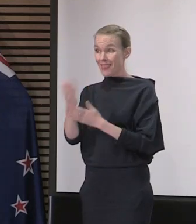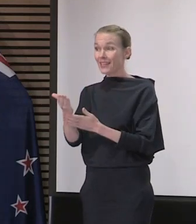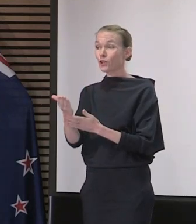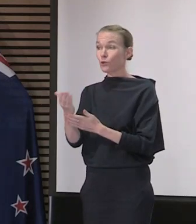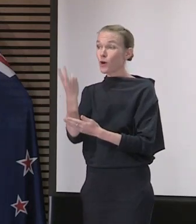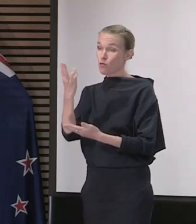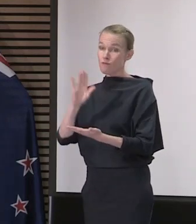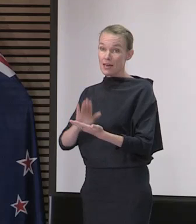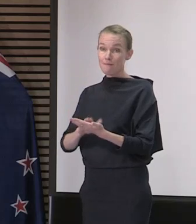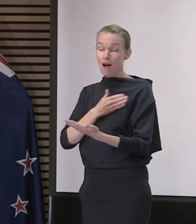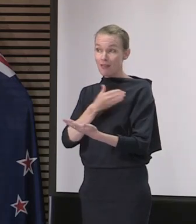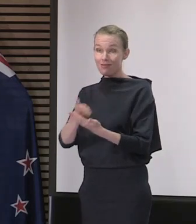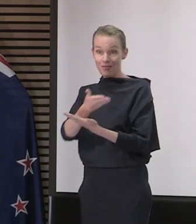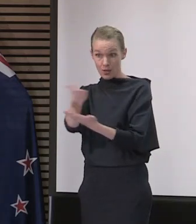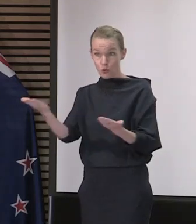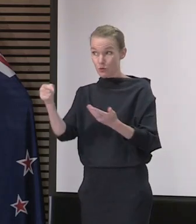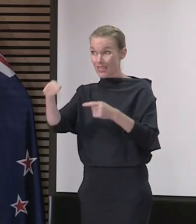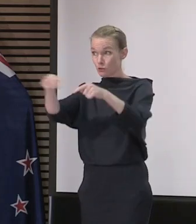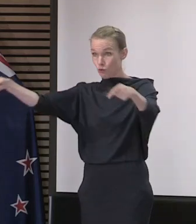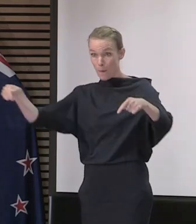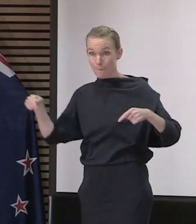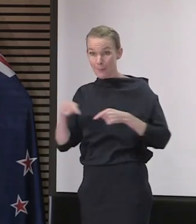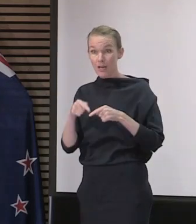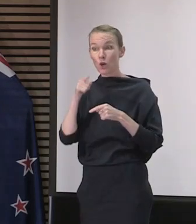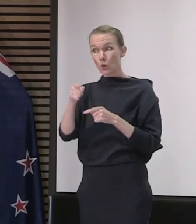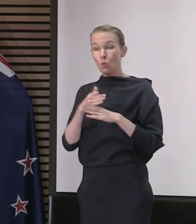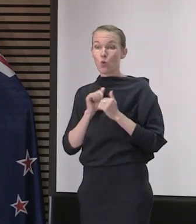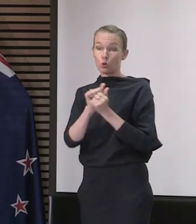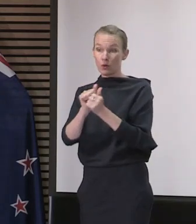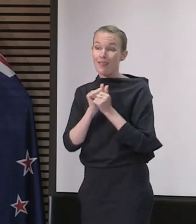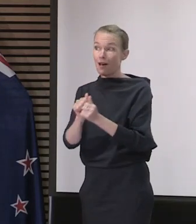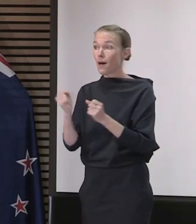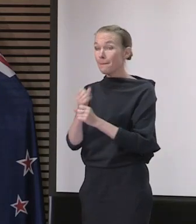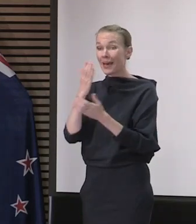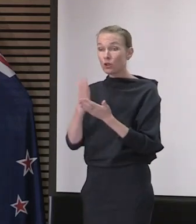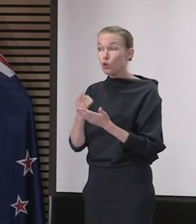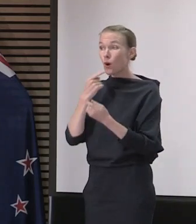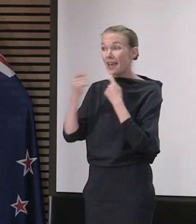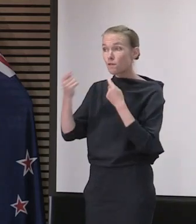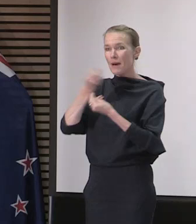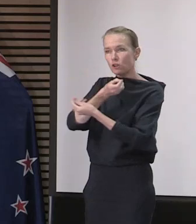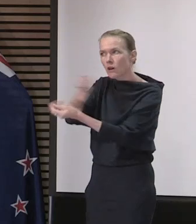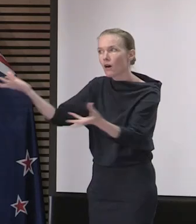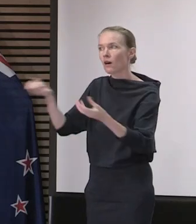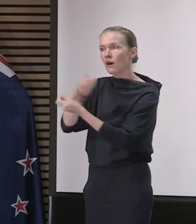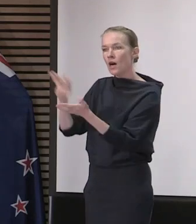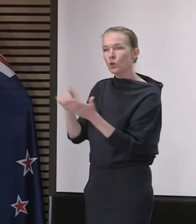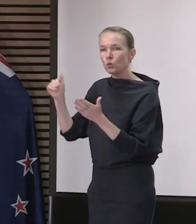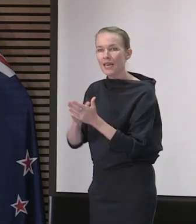and the media, for the important role you have played over the last three months in supporting our collective